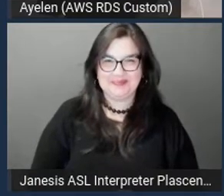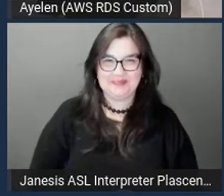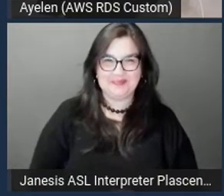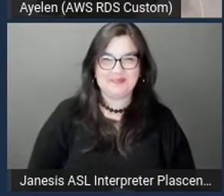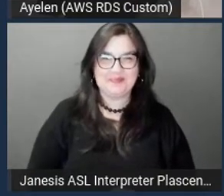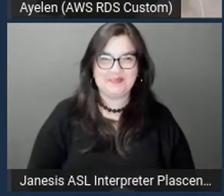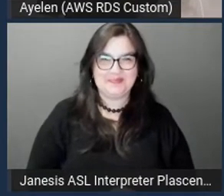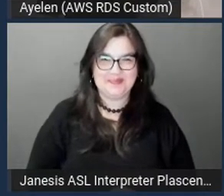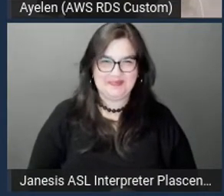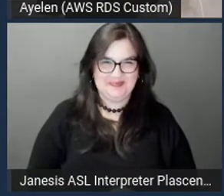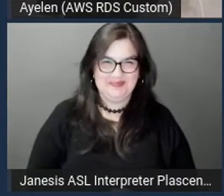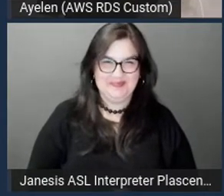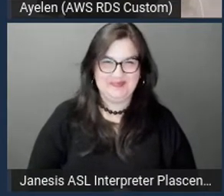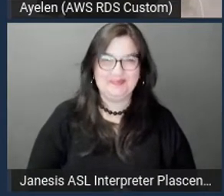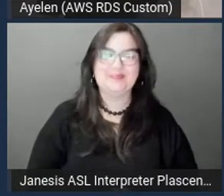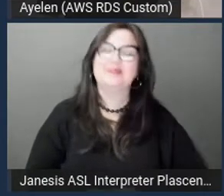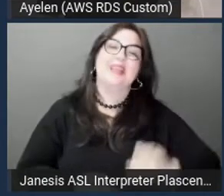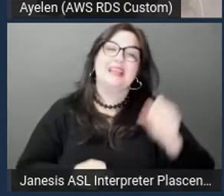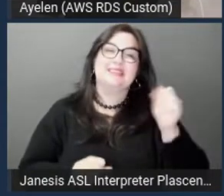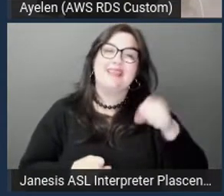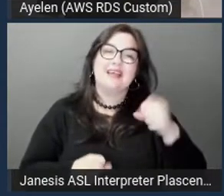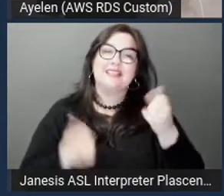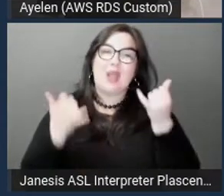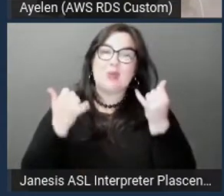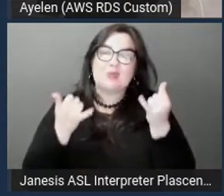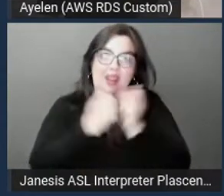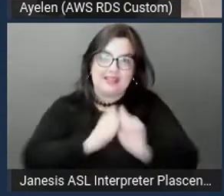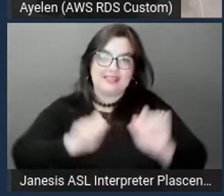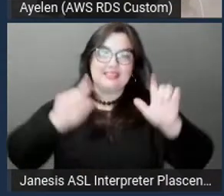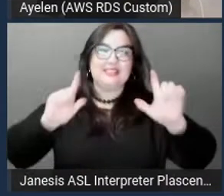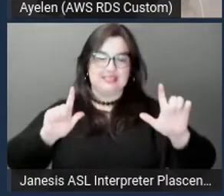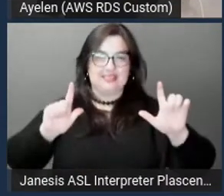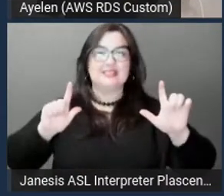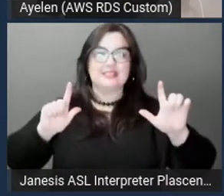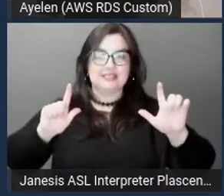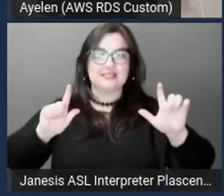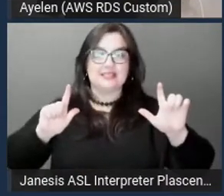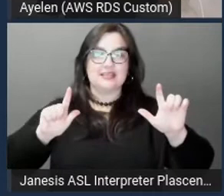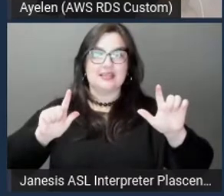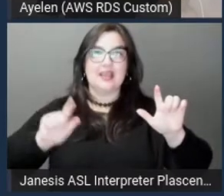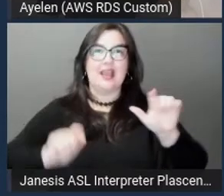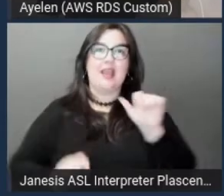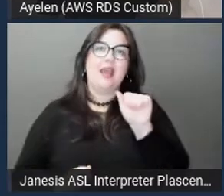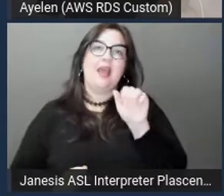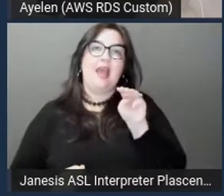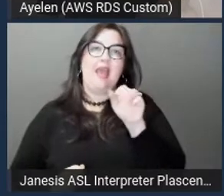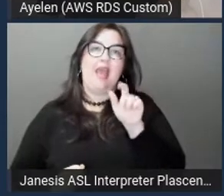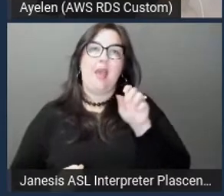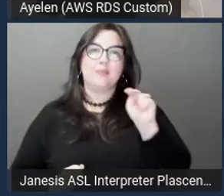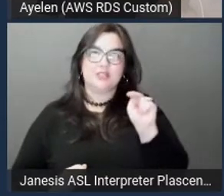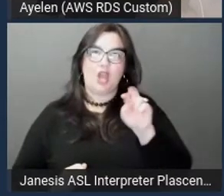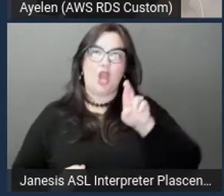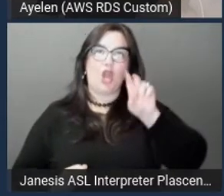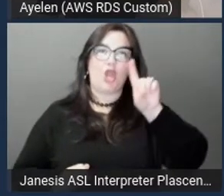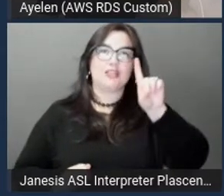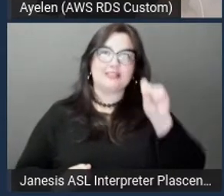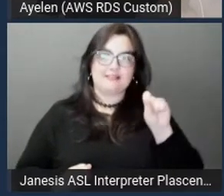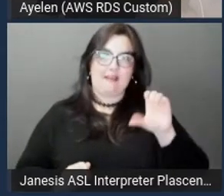Yeah. So right now, I'm on the eight Amazon RDS console and RDS Custom is part of the RDS.